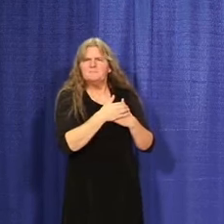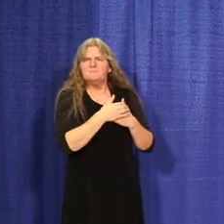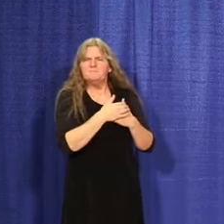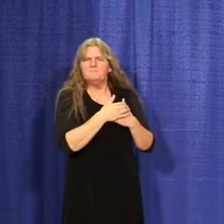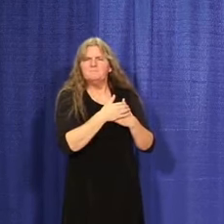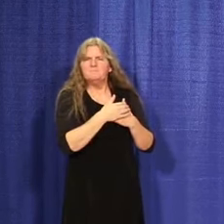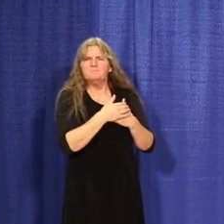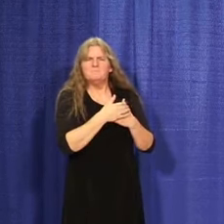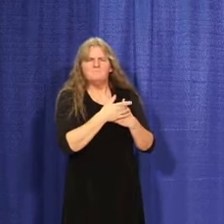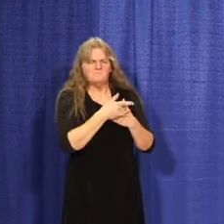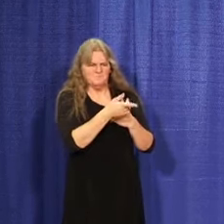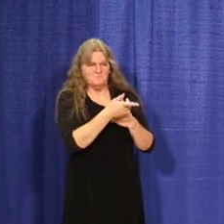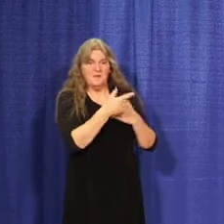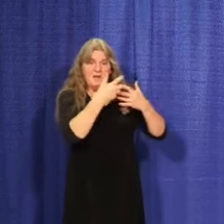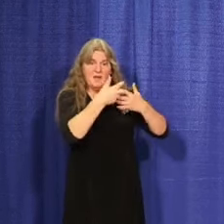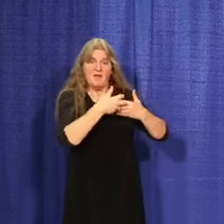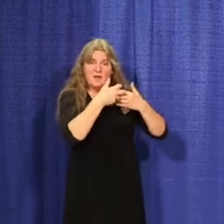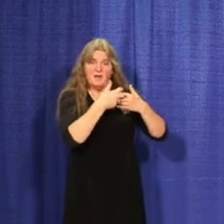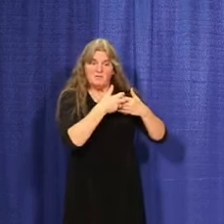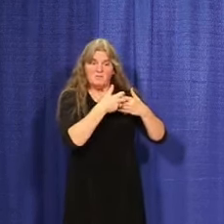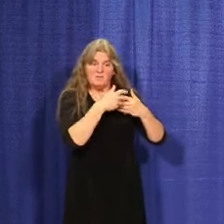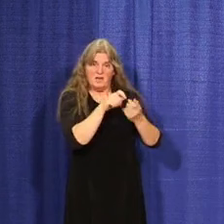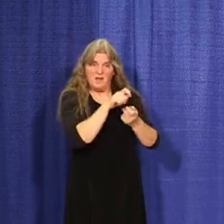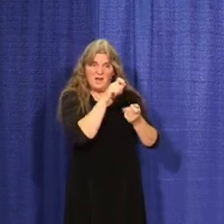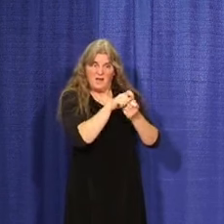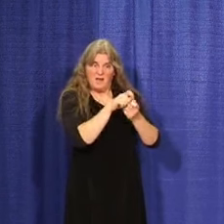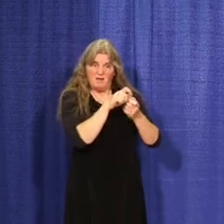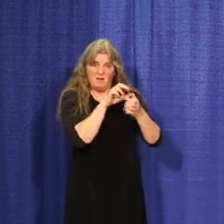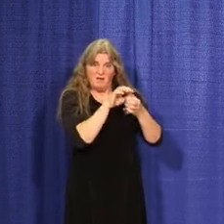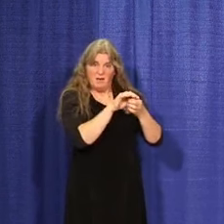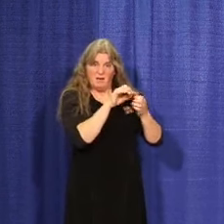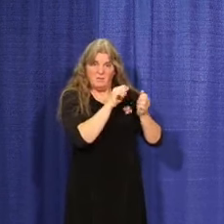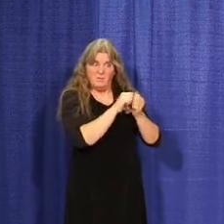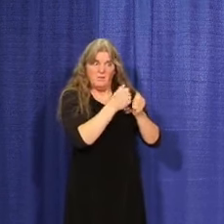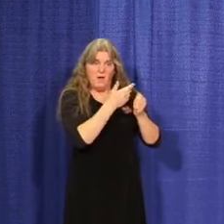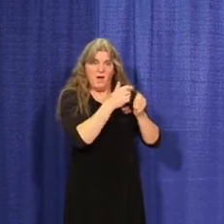an accurate test based on that? So if someone is presenting with